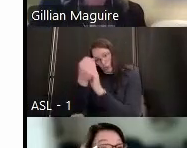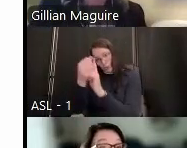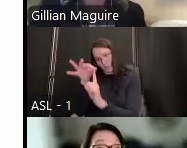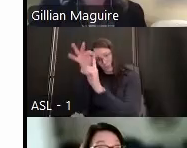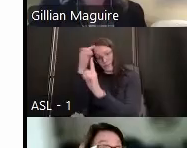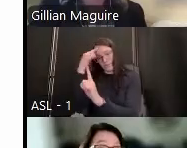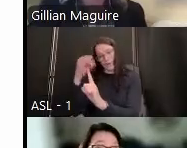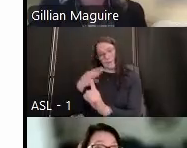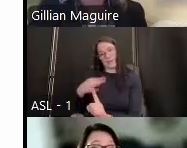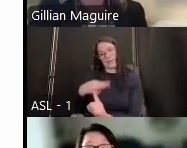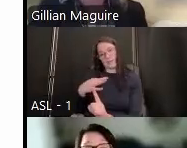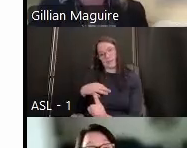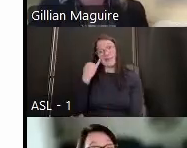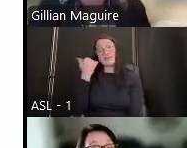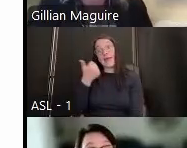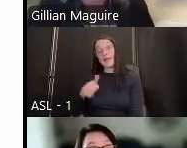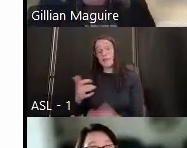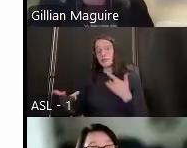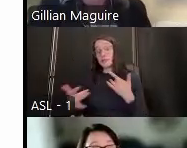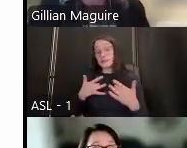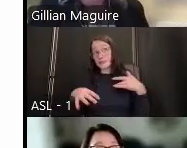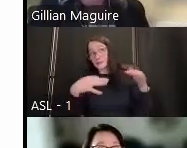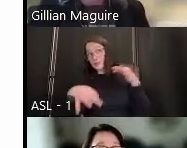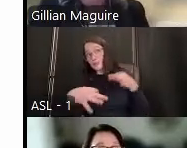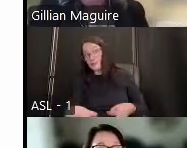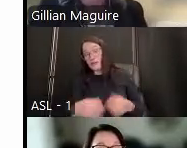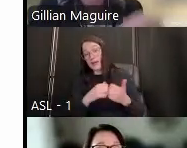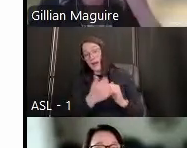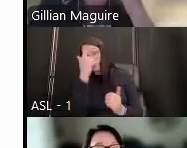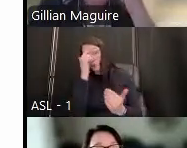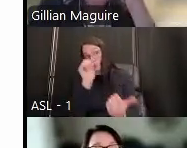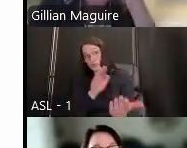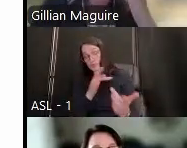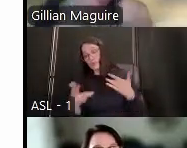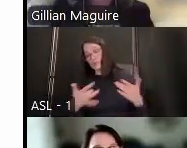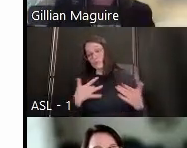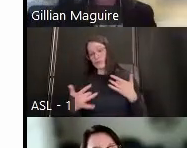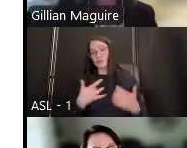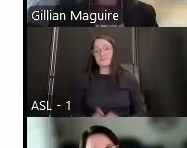there are any concerns and how to address those concerns. So, uh, we've been able to partner with